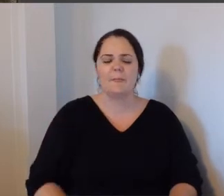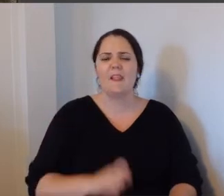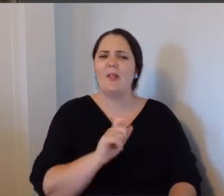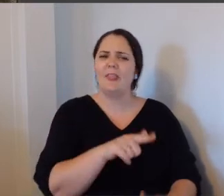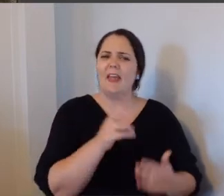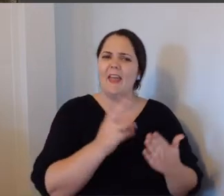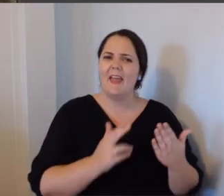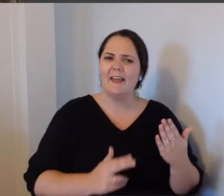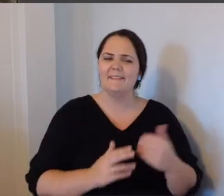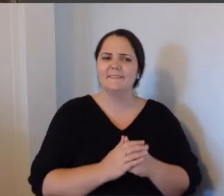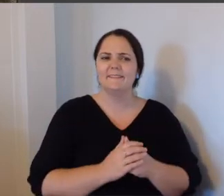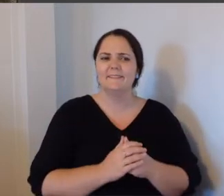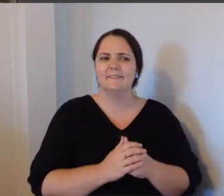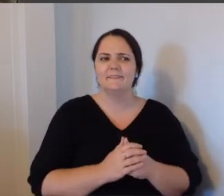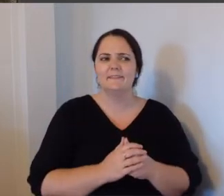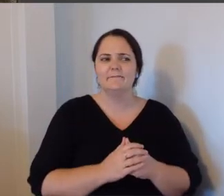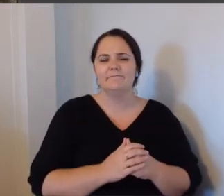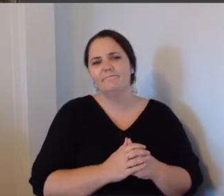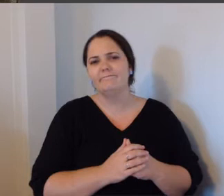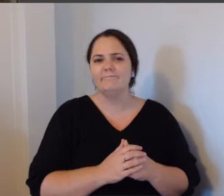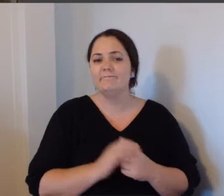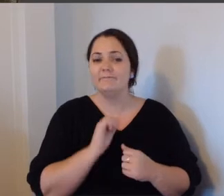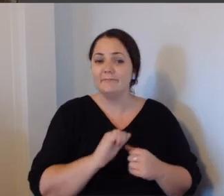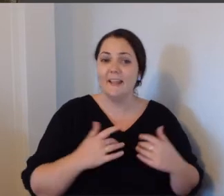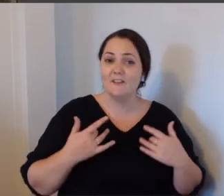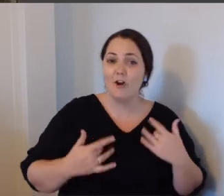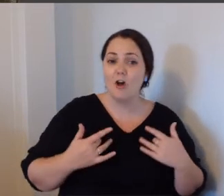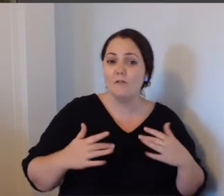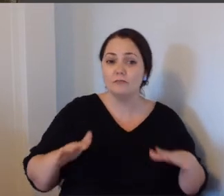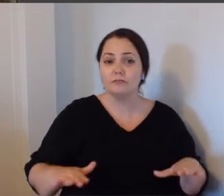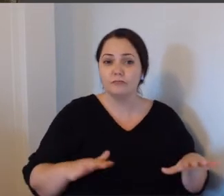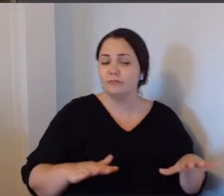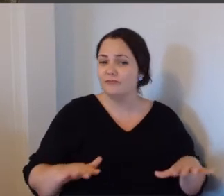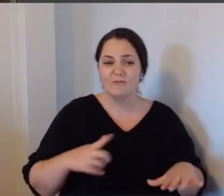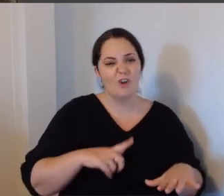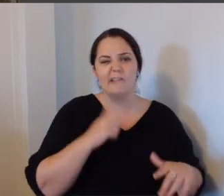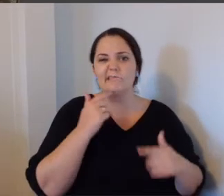his own lifetime on account of a violent and loutish life. He built up a lengthy criminal